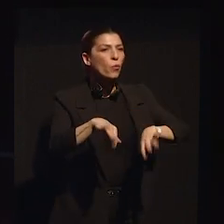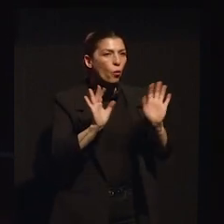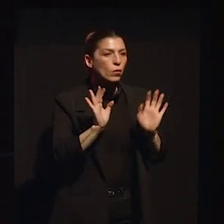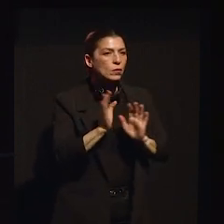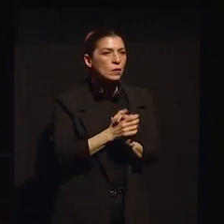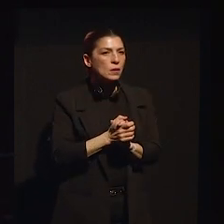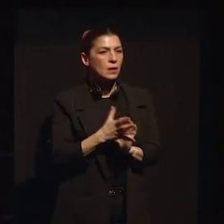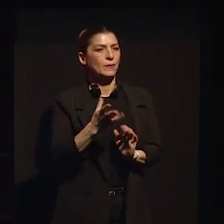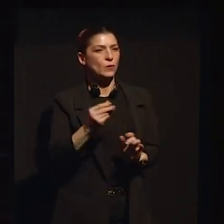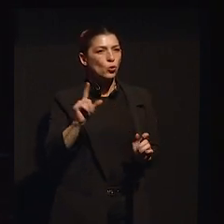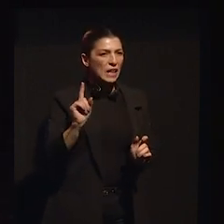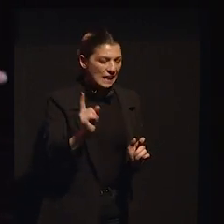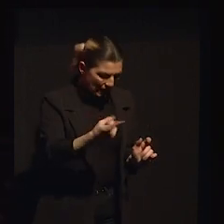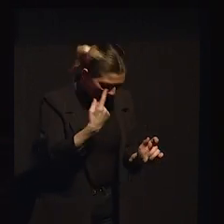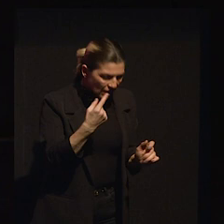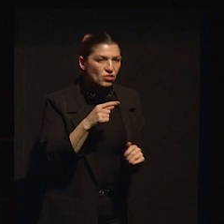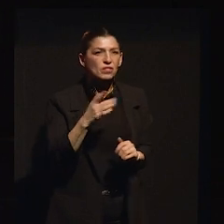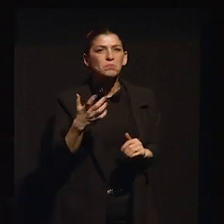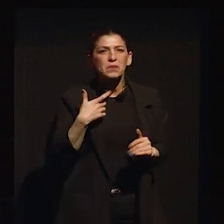They cannot get their right to equal pay.